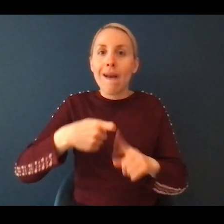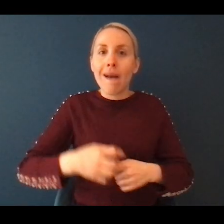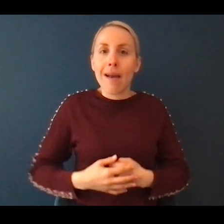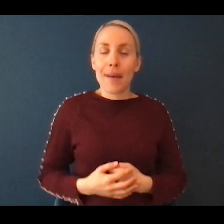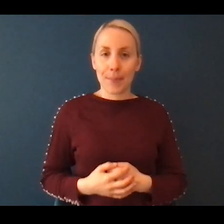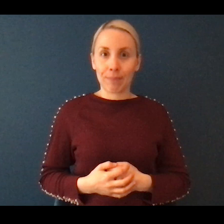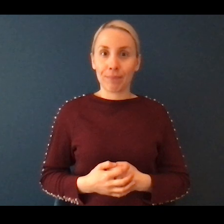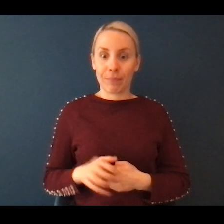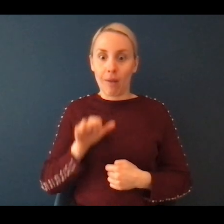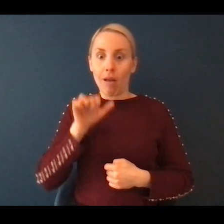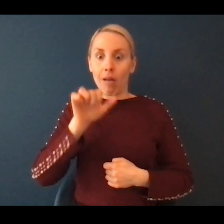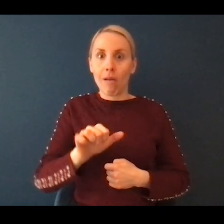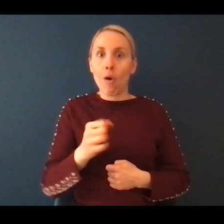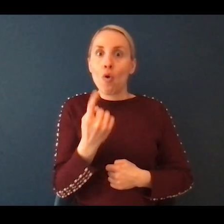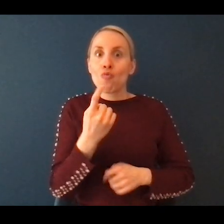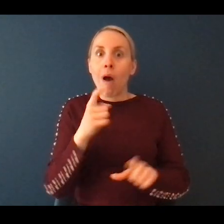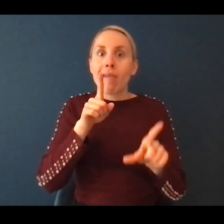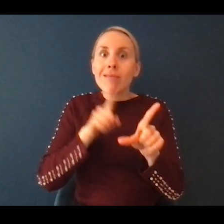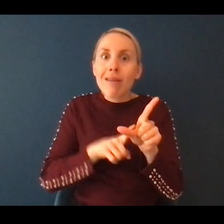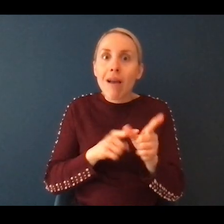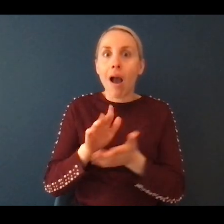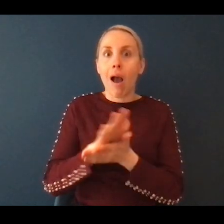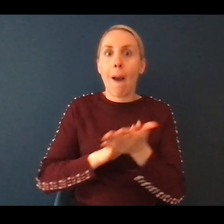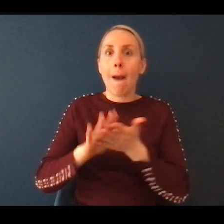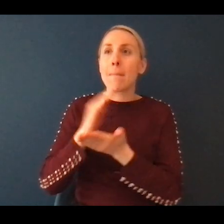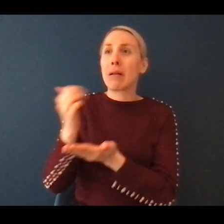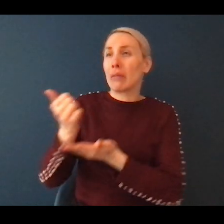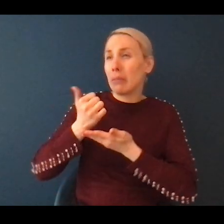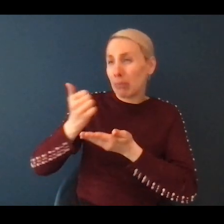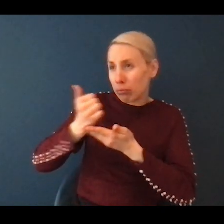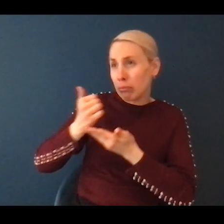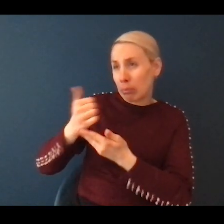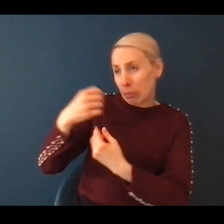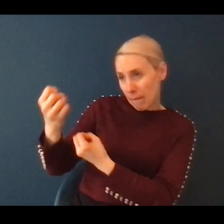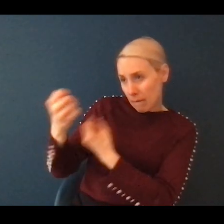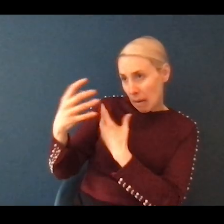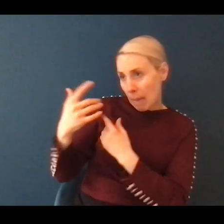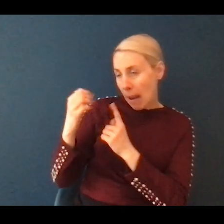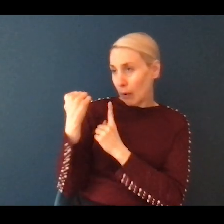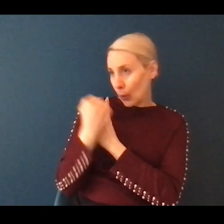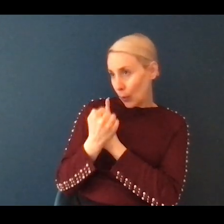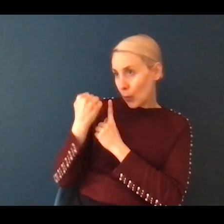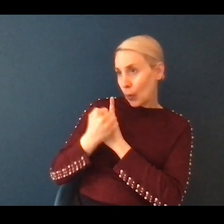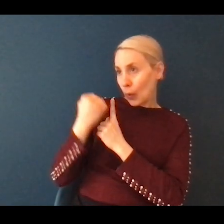then support me throughout a year in you know in developing my ideas and in also building